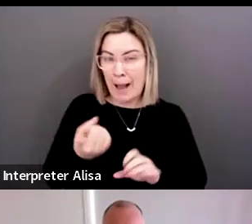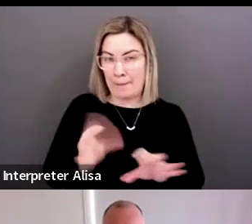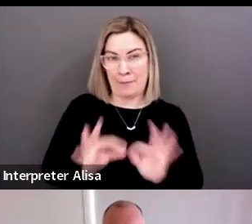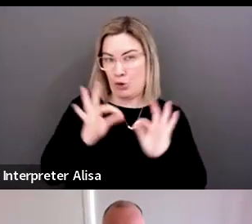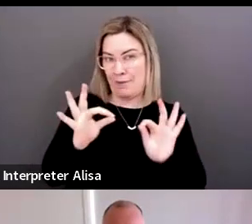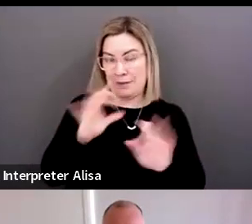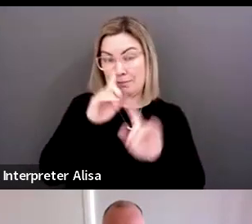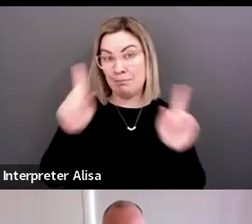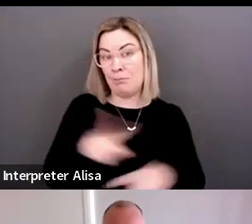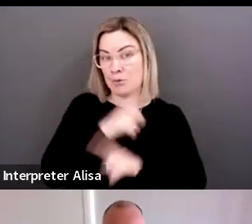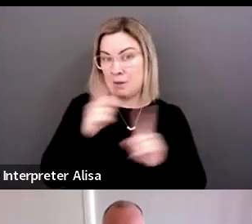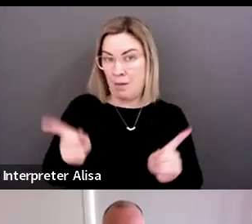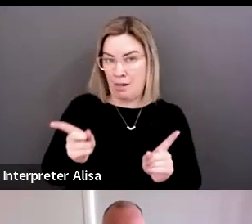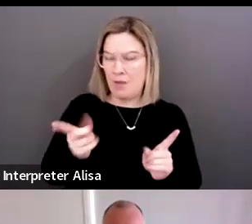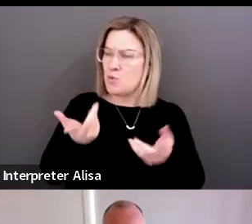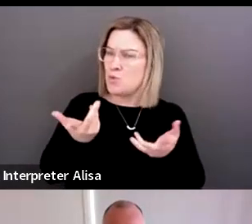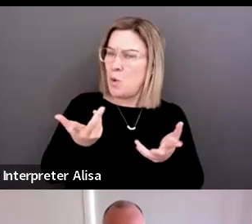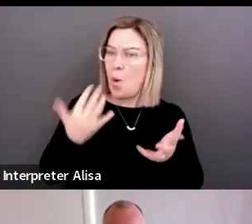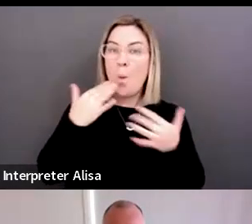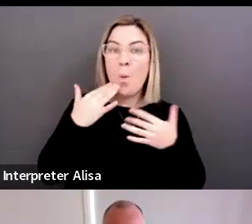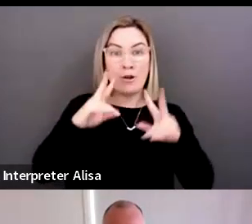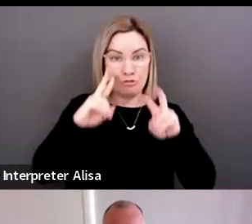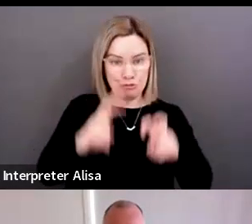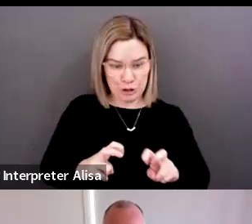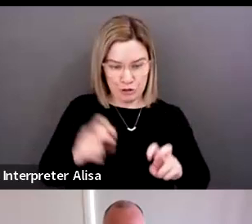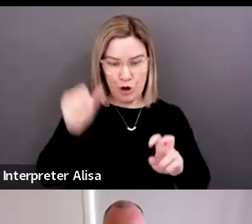implicated. We live in an inherently corrupt system. So we can't be perfect